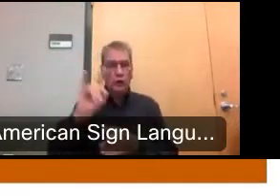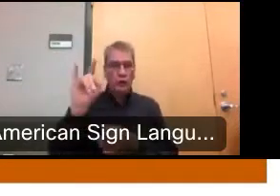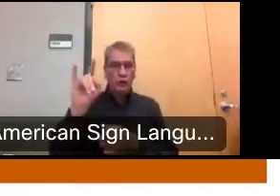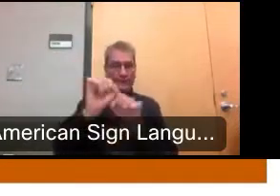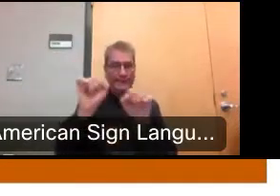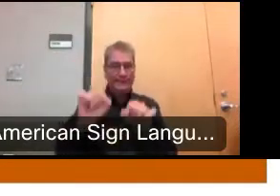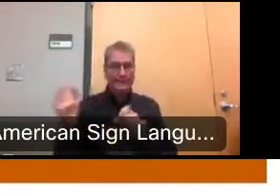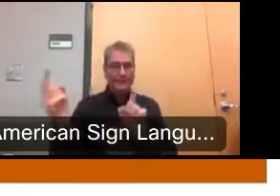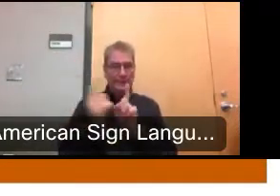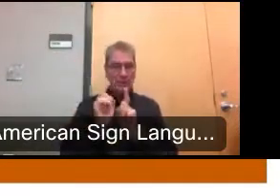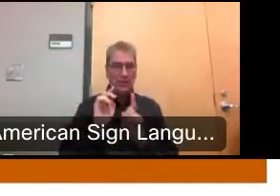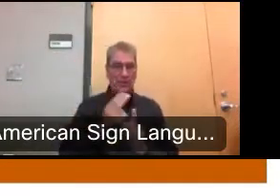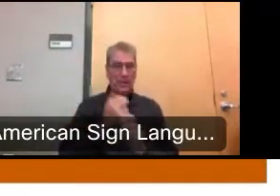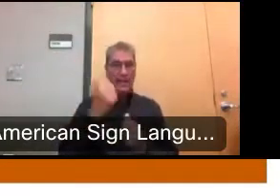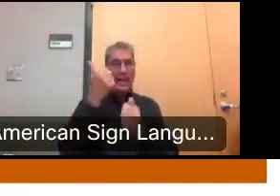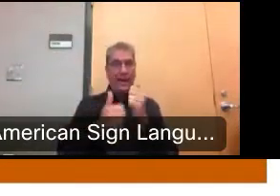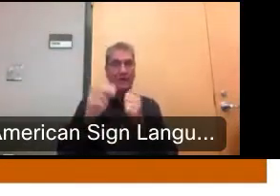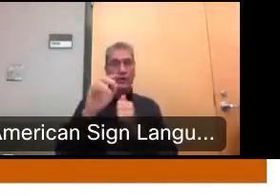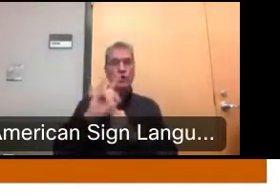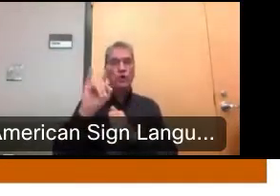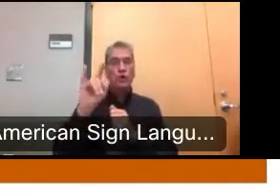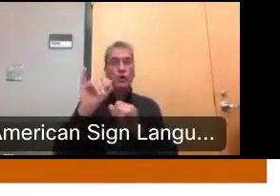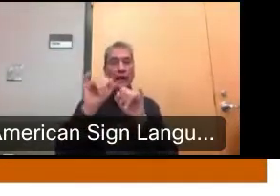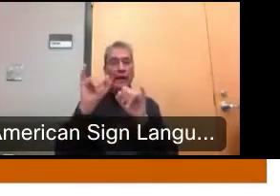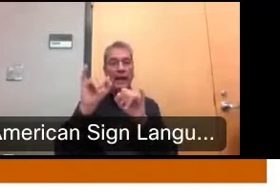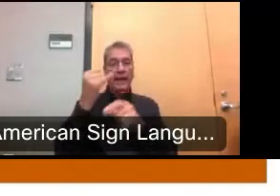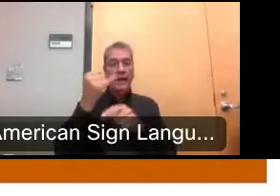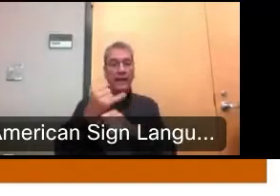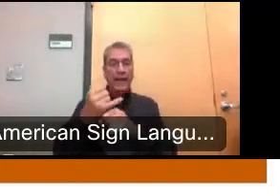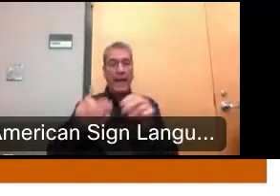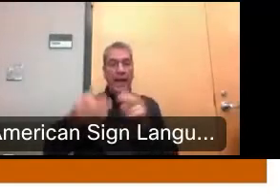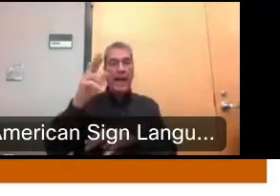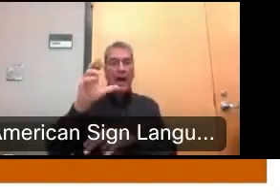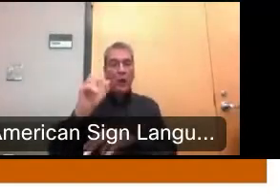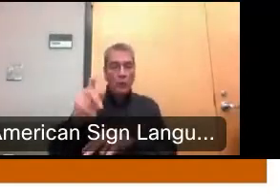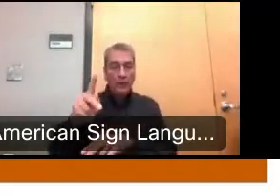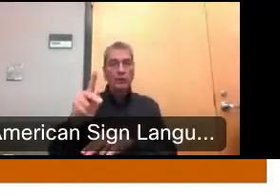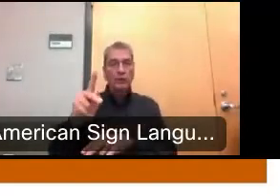and said every campus does high risk, drinking prevention work. So don't drink too much,